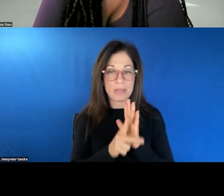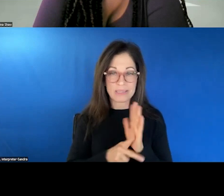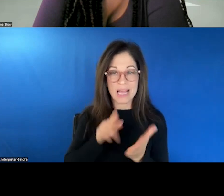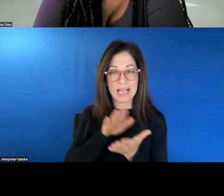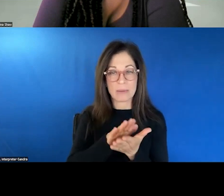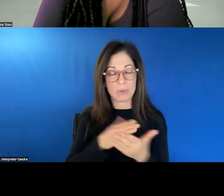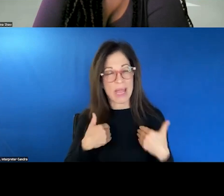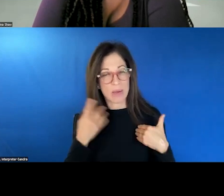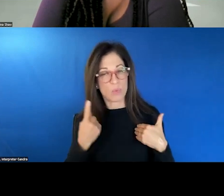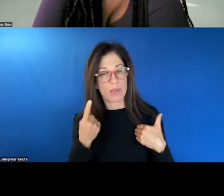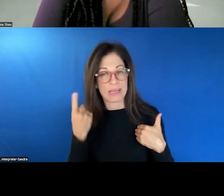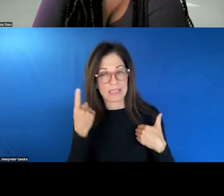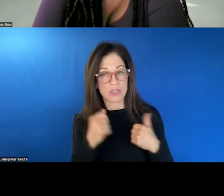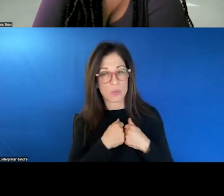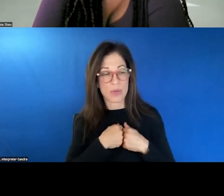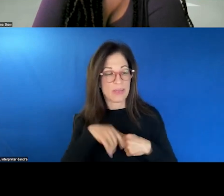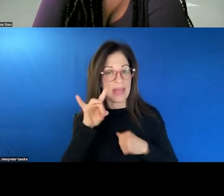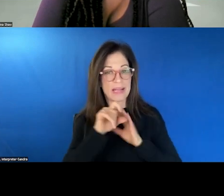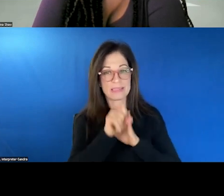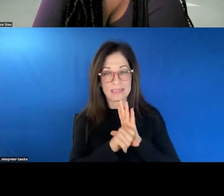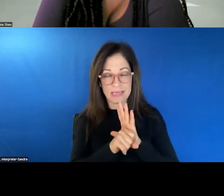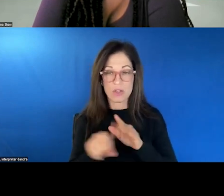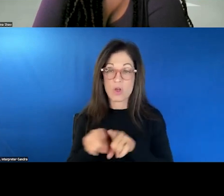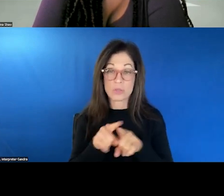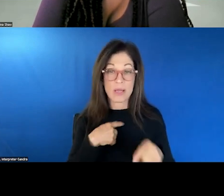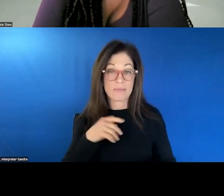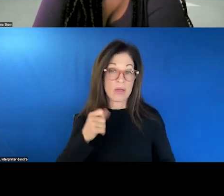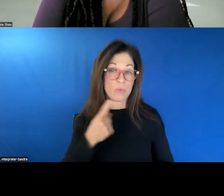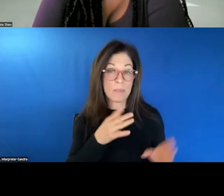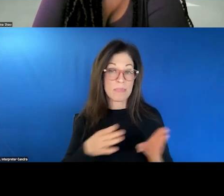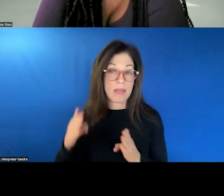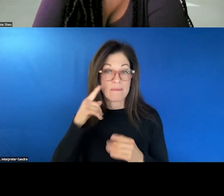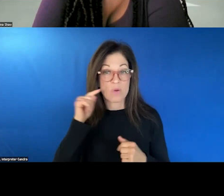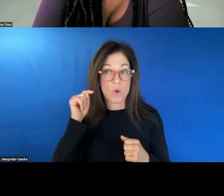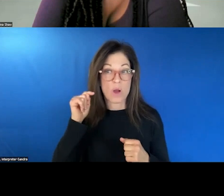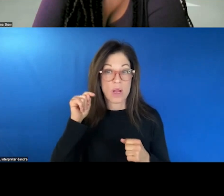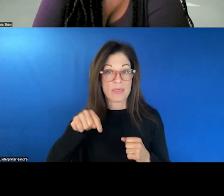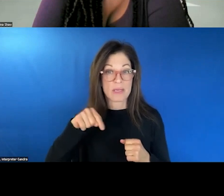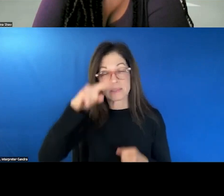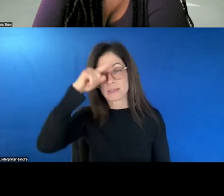EIGHT STATES LAST YEAR AND WE HAVE ANOTHER PLANNED FOR THIS SUMMER. WE